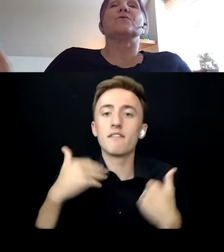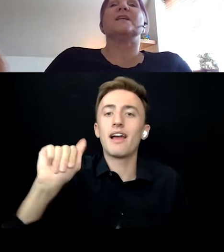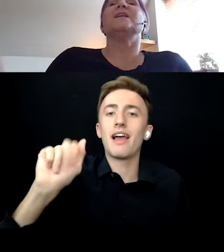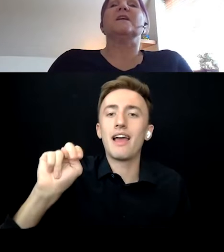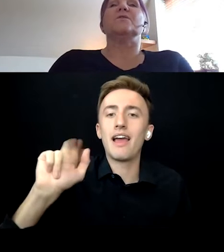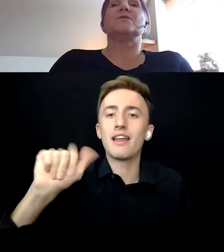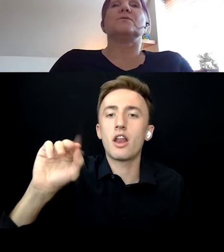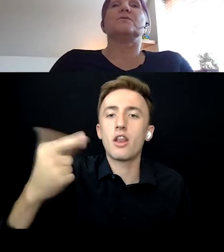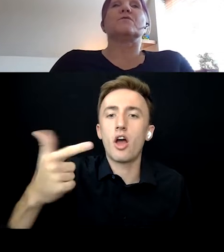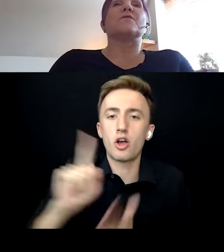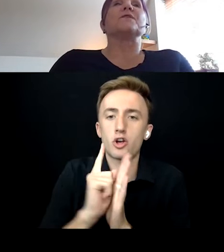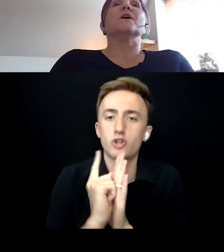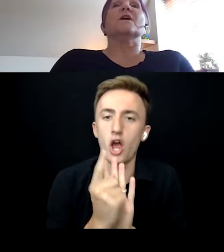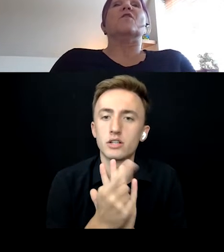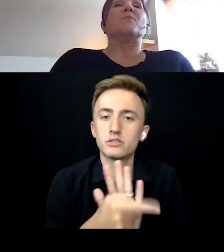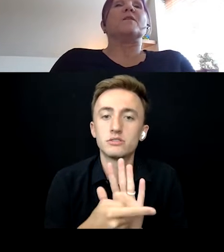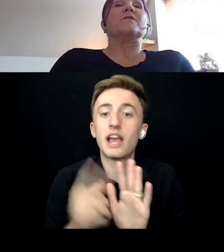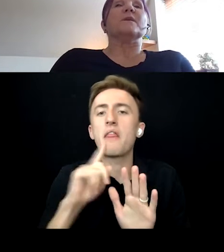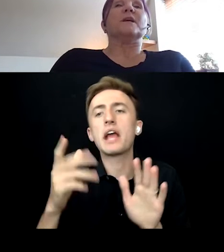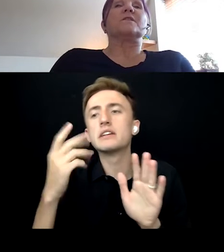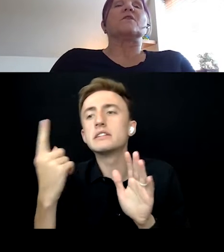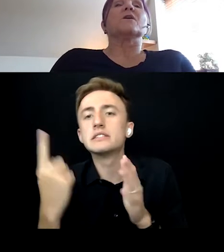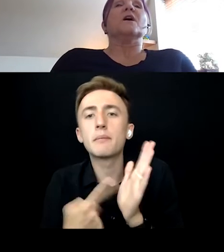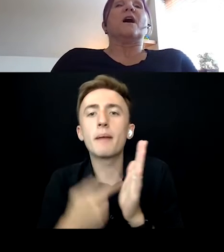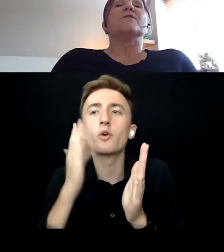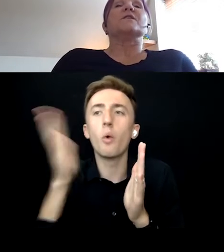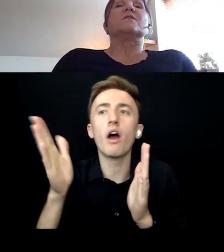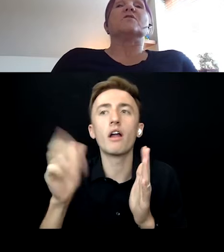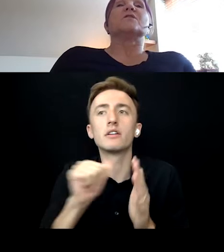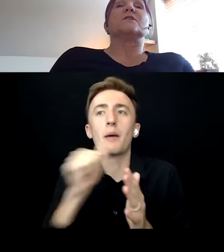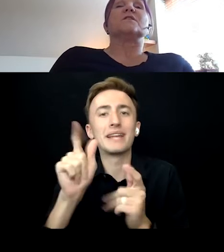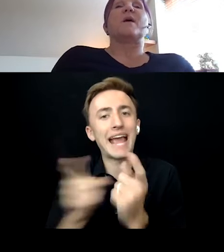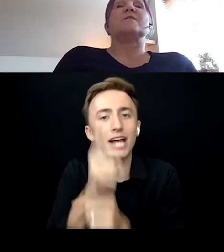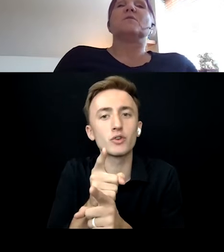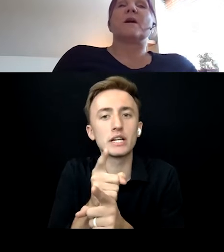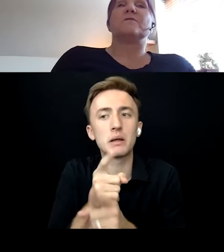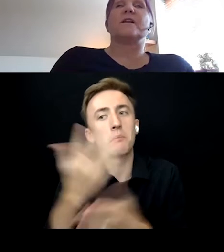routinely use to drift off by a few minutes, so having this constant and dependable way to figure